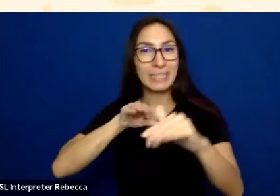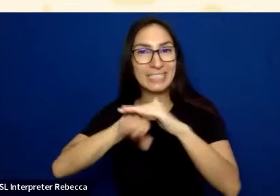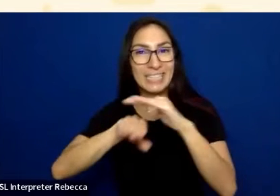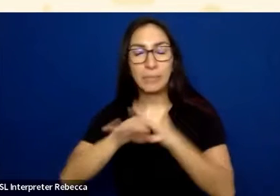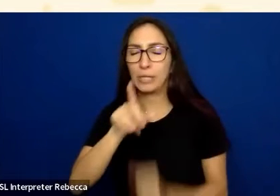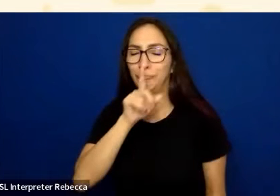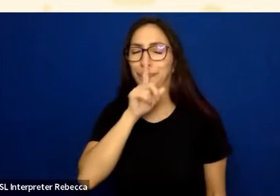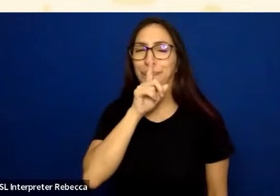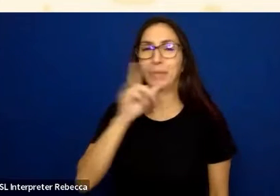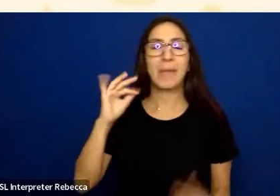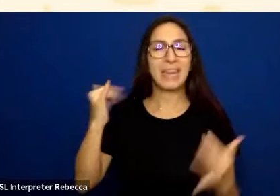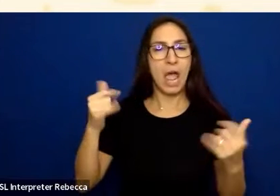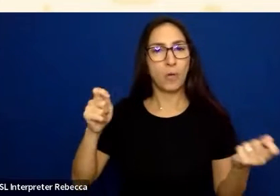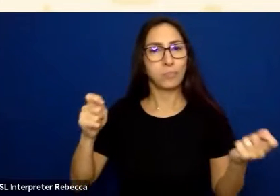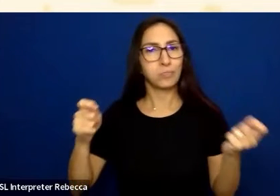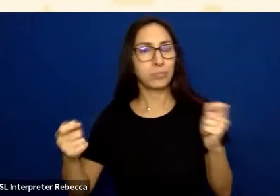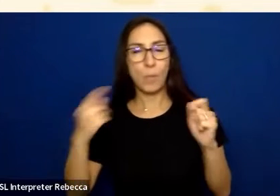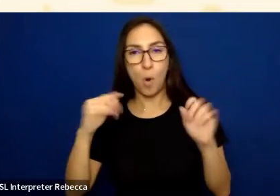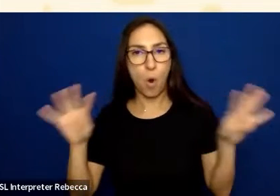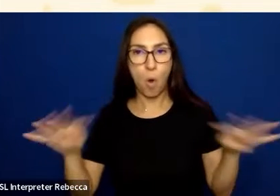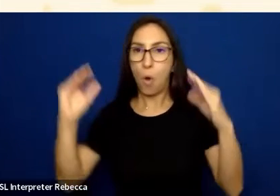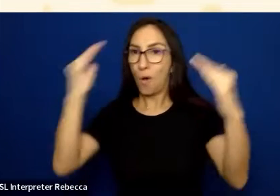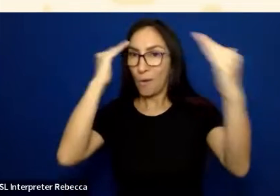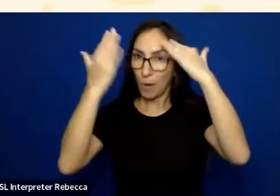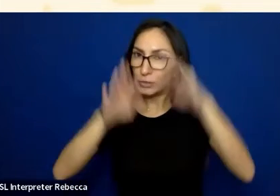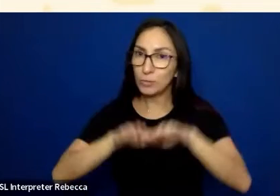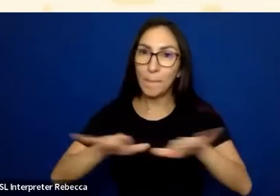for digital accessibility. And so is the case in India.